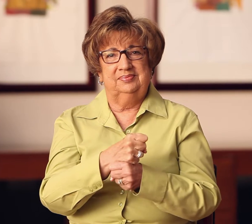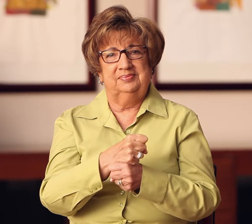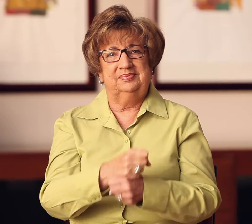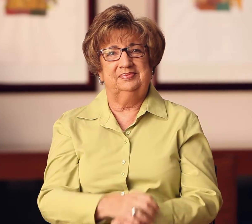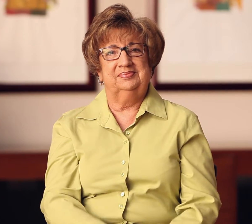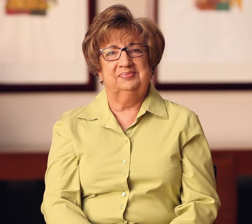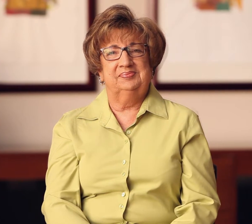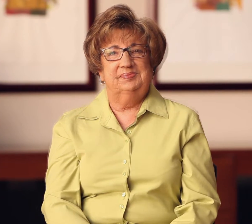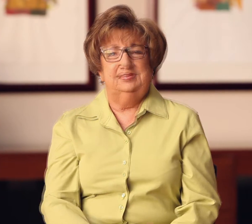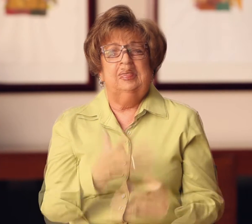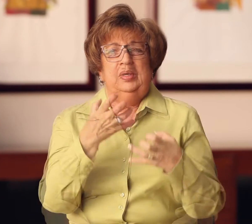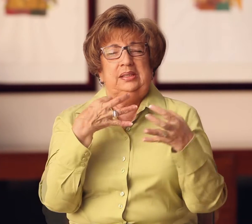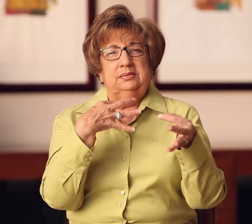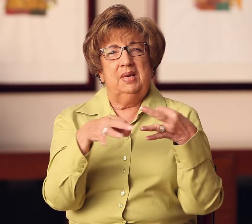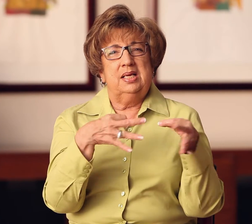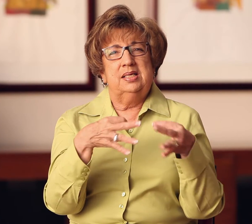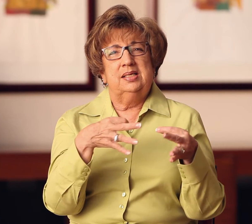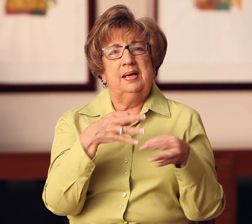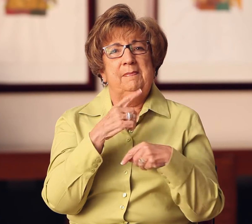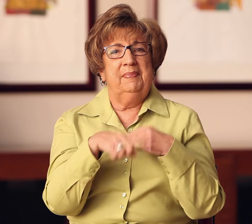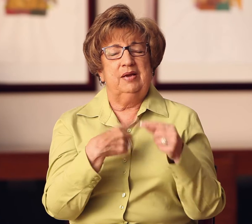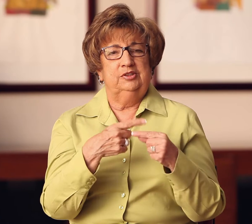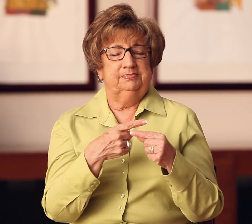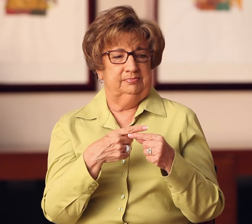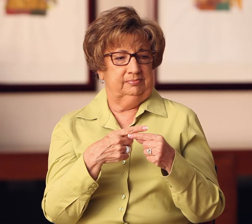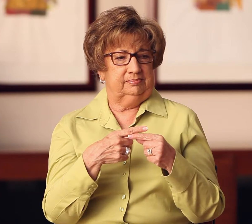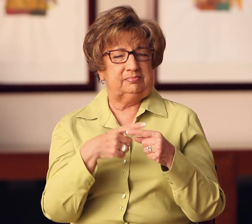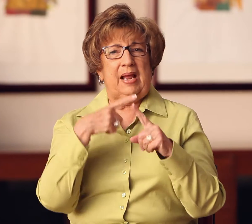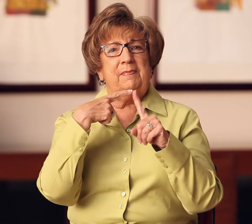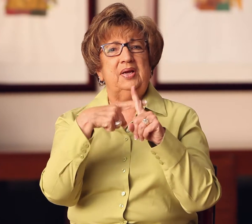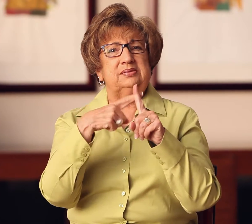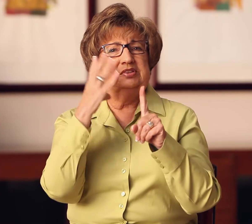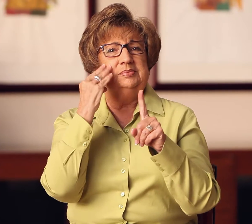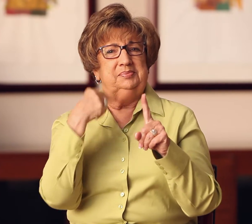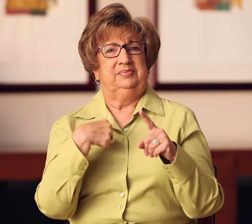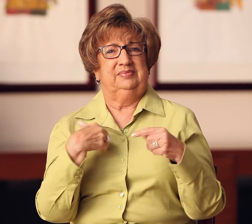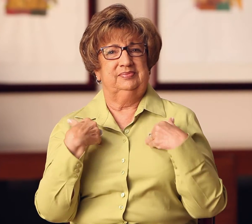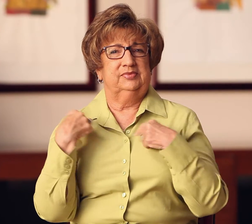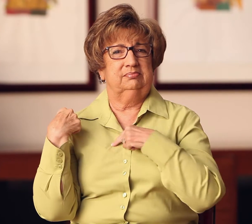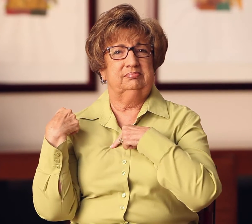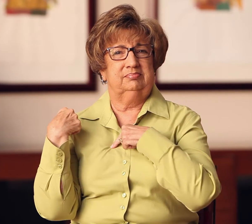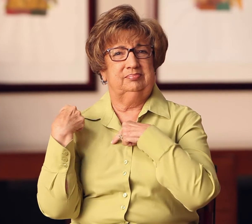I want to share my positive experiences that I've had with mediation.